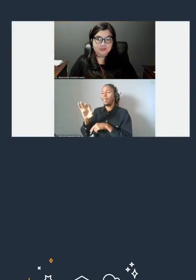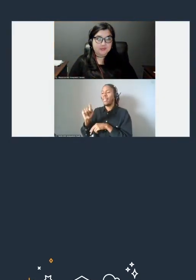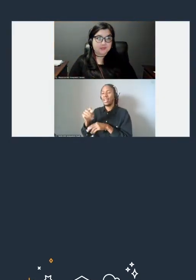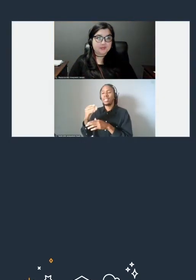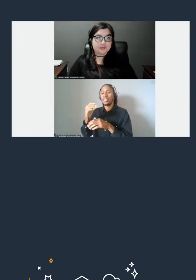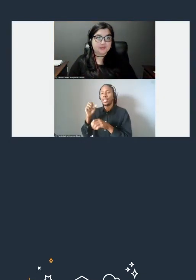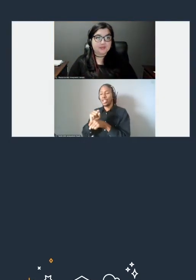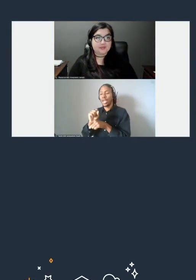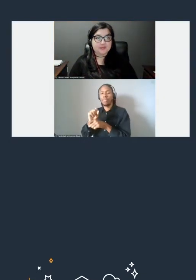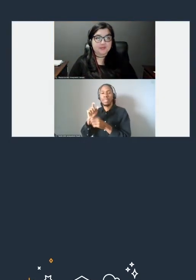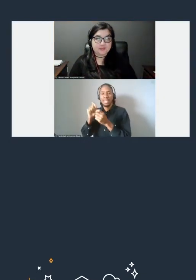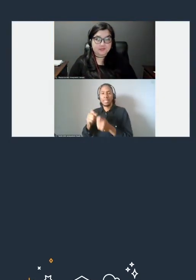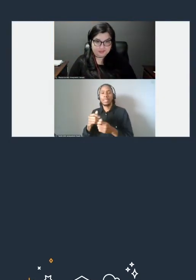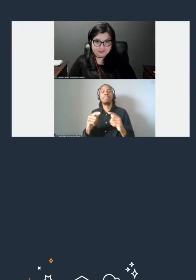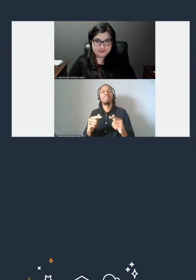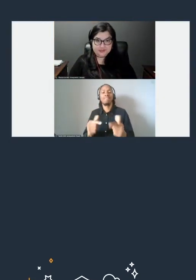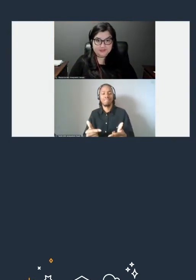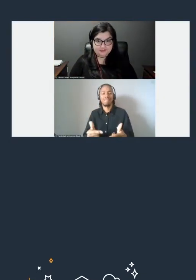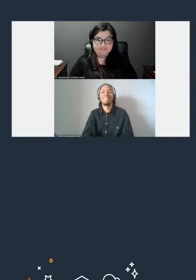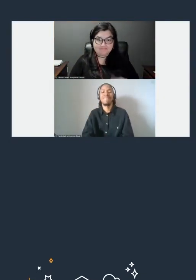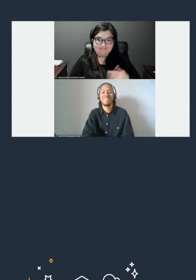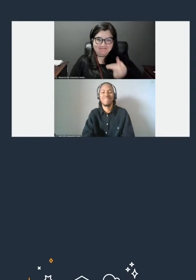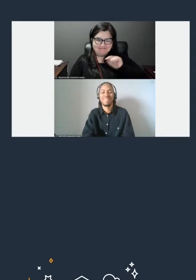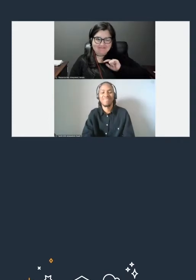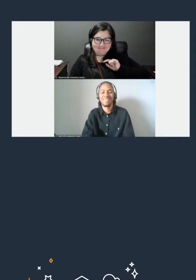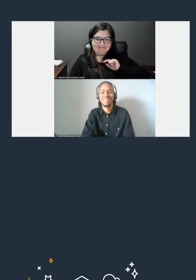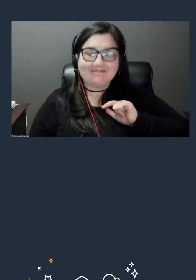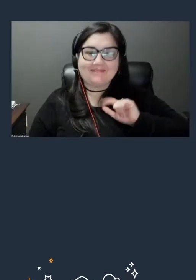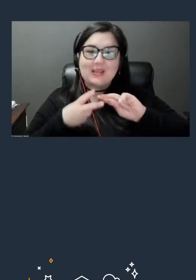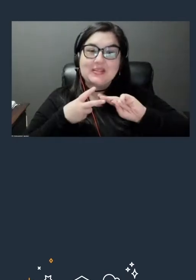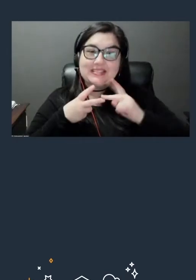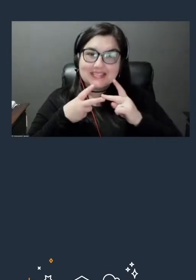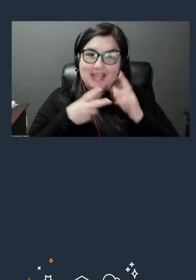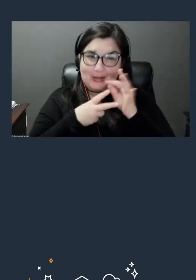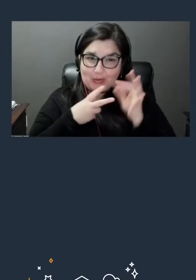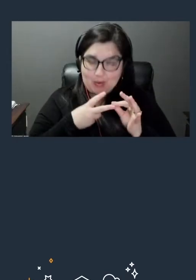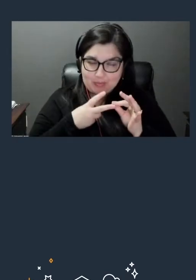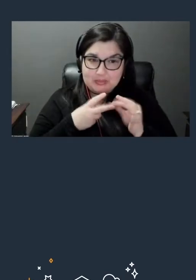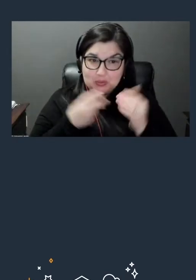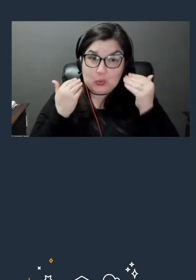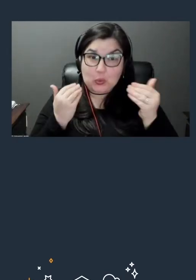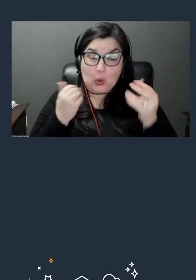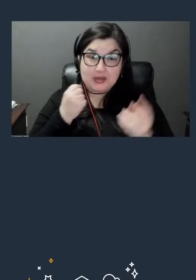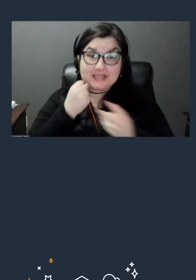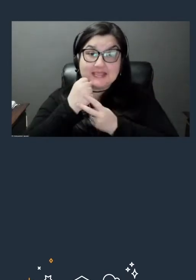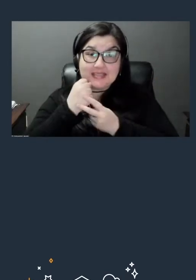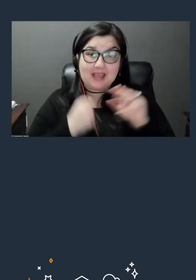so I'm gonna stick to second option. You can also go ahead and save the manifest file. I'm gonna leave it as is.